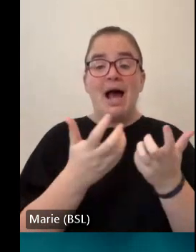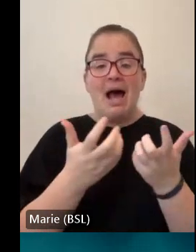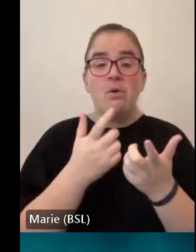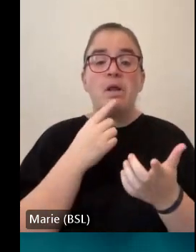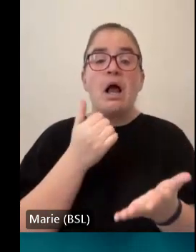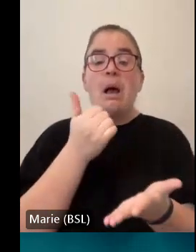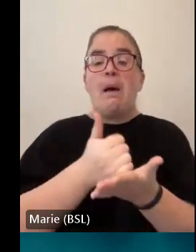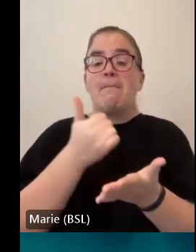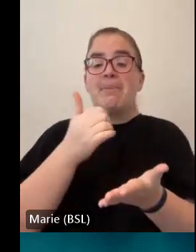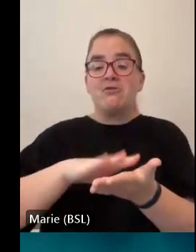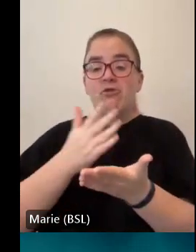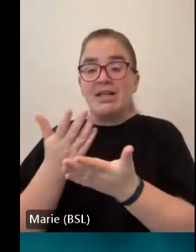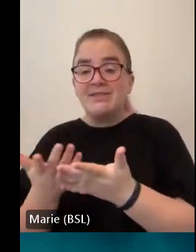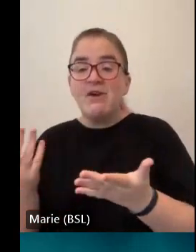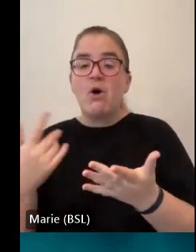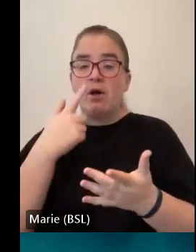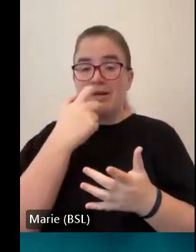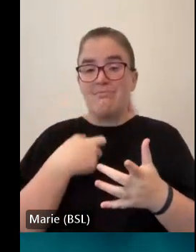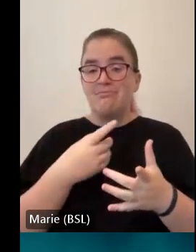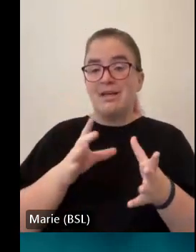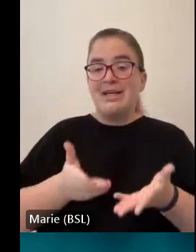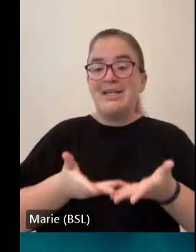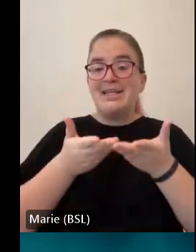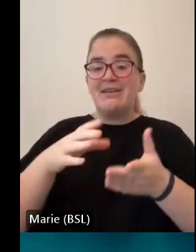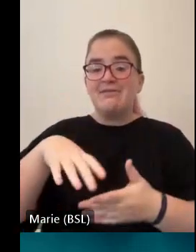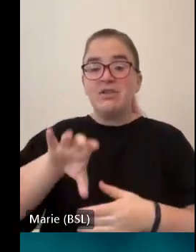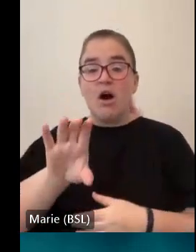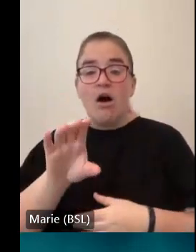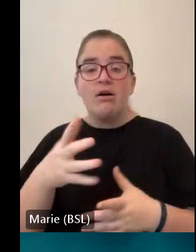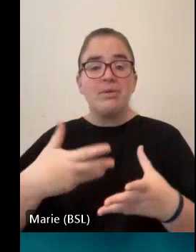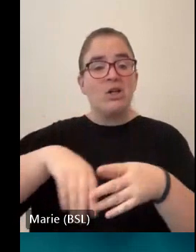transfer gift cards including Amazon and Apple Vouchers, Bank